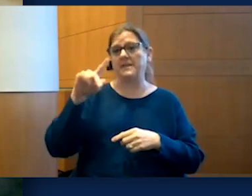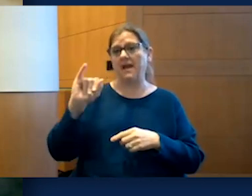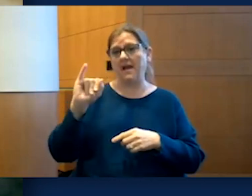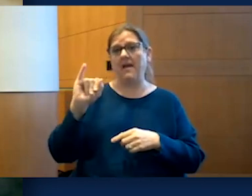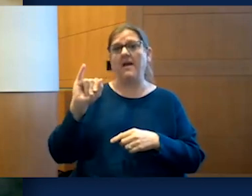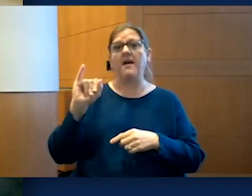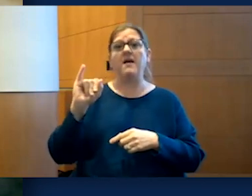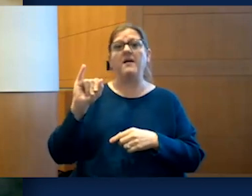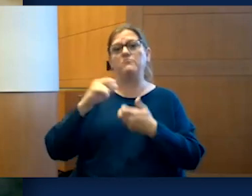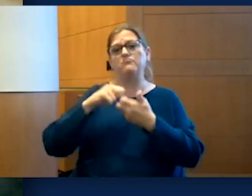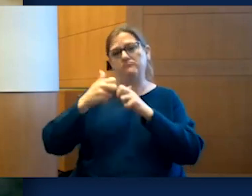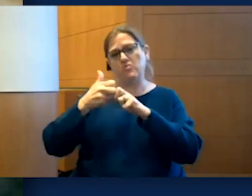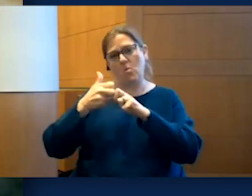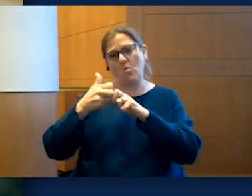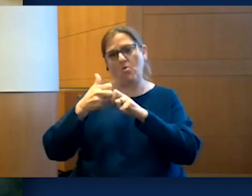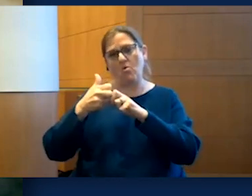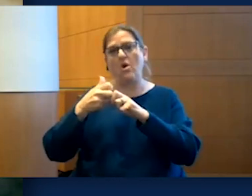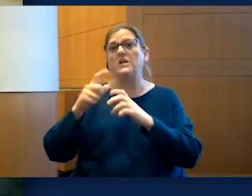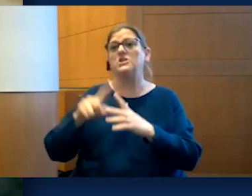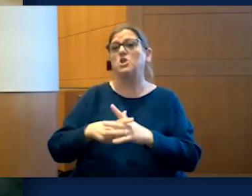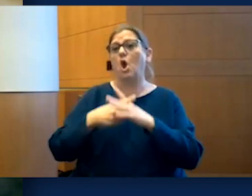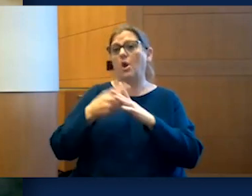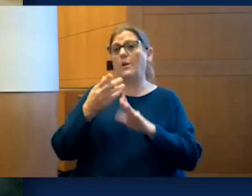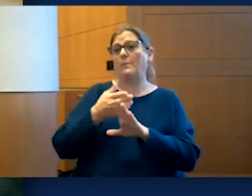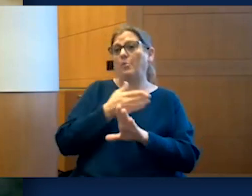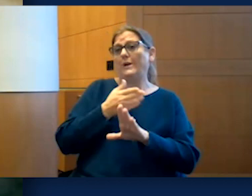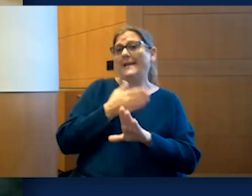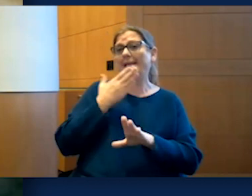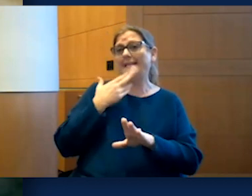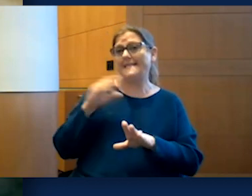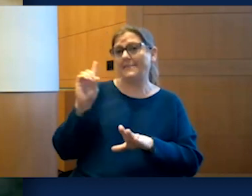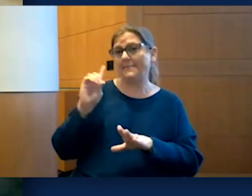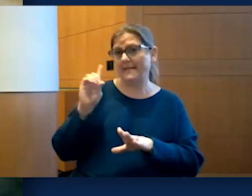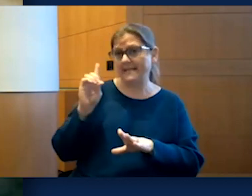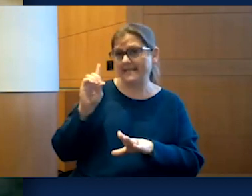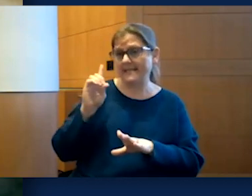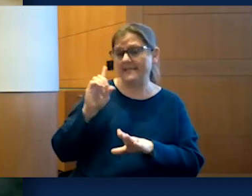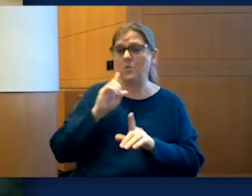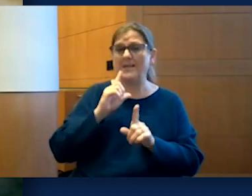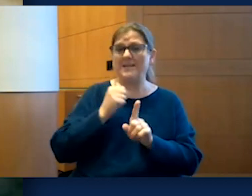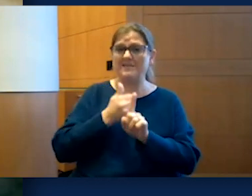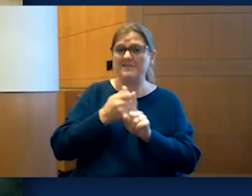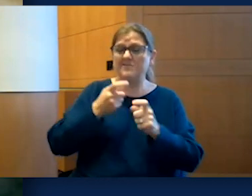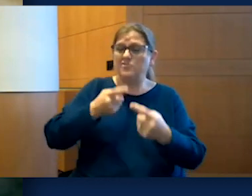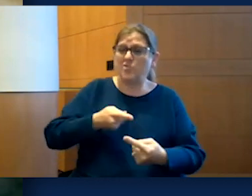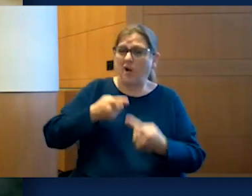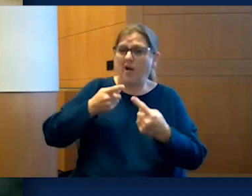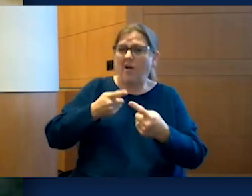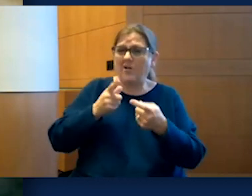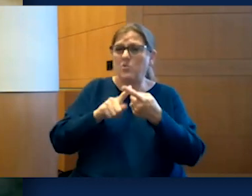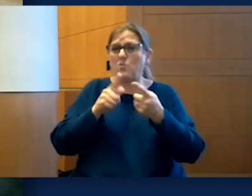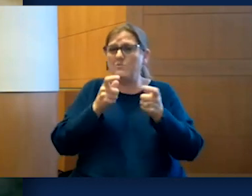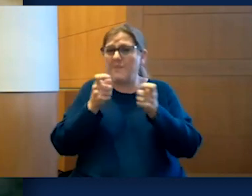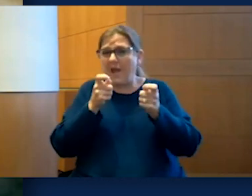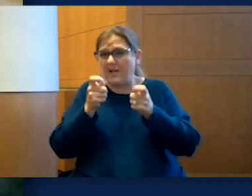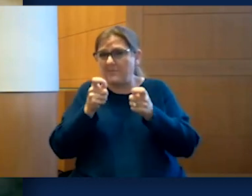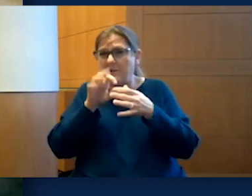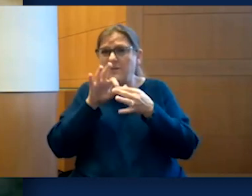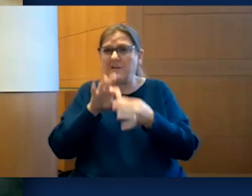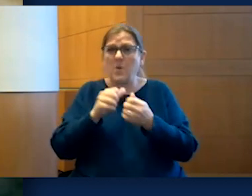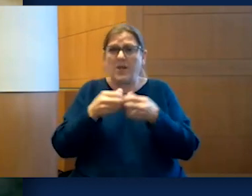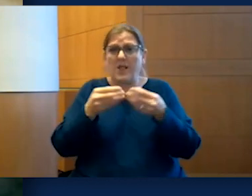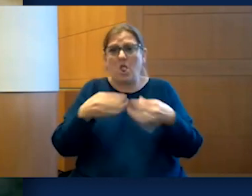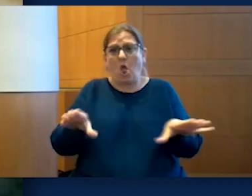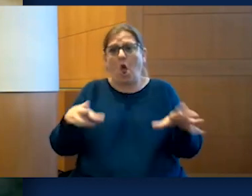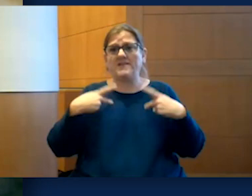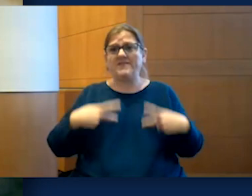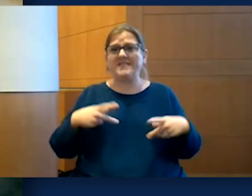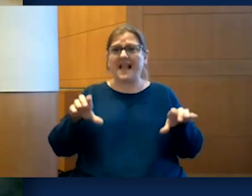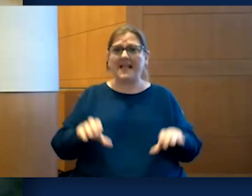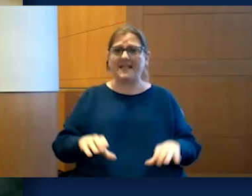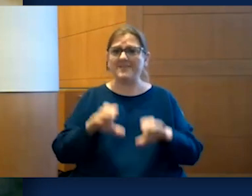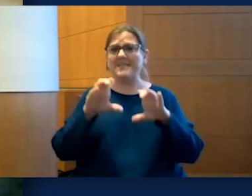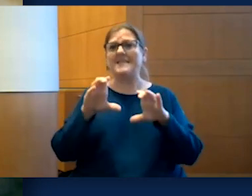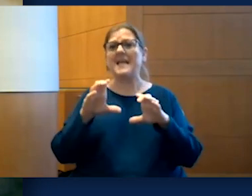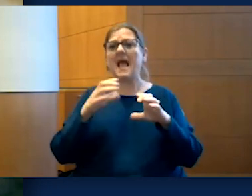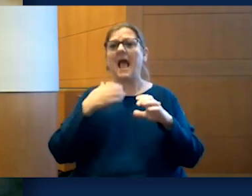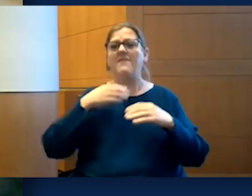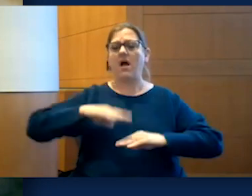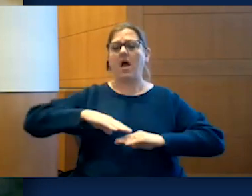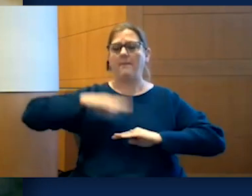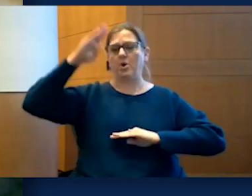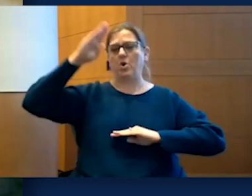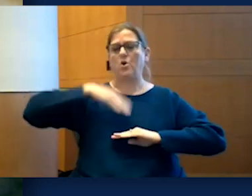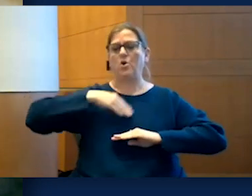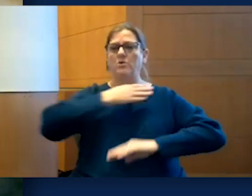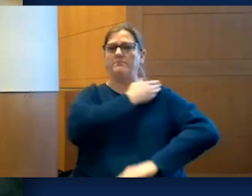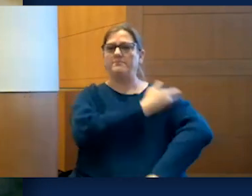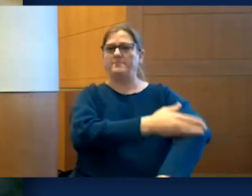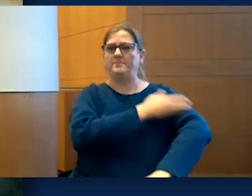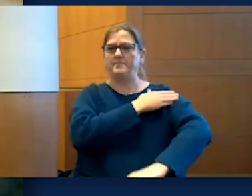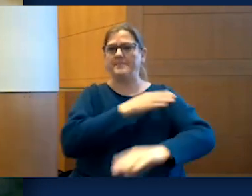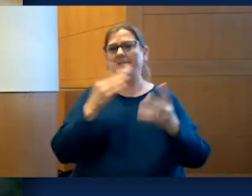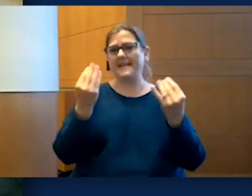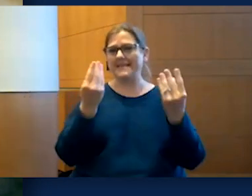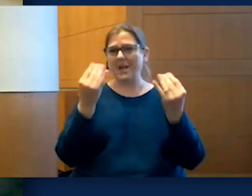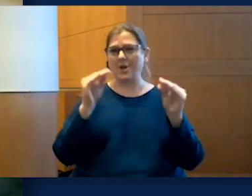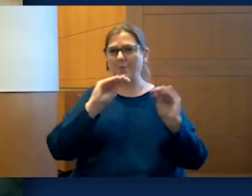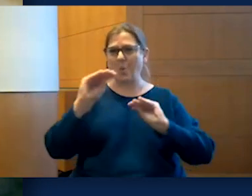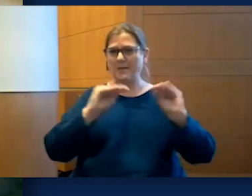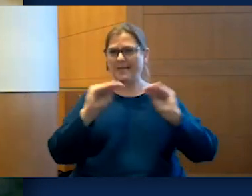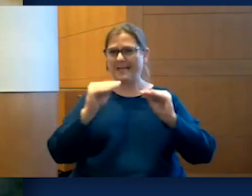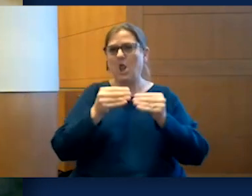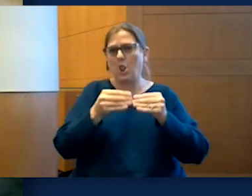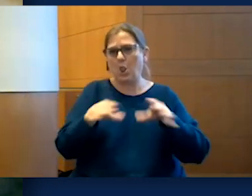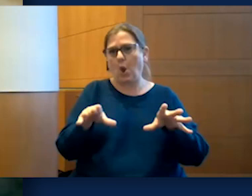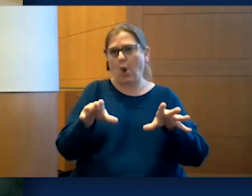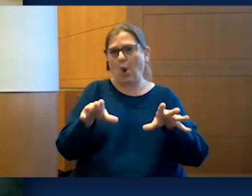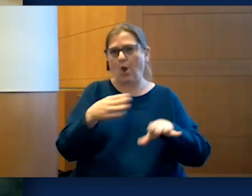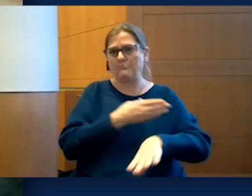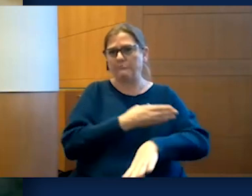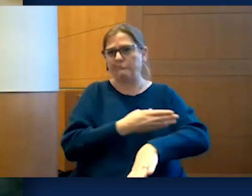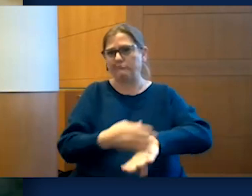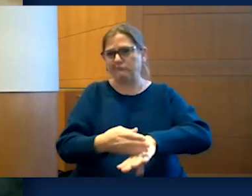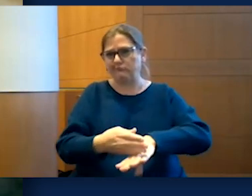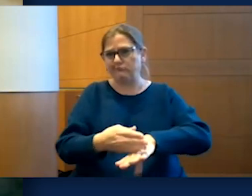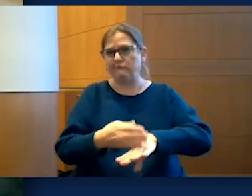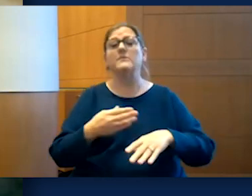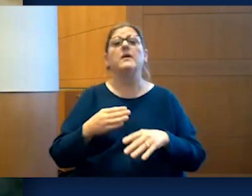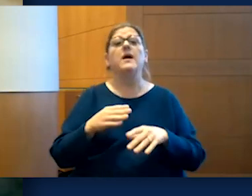Has an upper extremity dexterity and motility loss. As things progressed, prediabetes became diabetes.